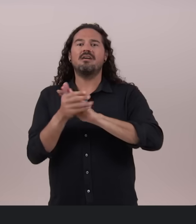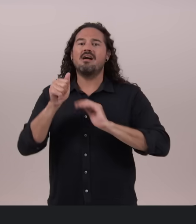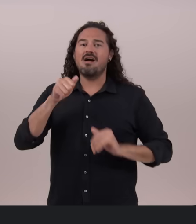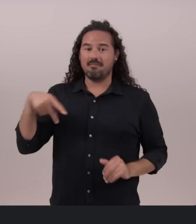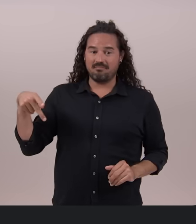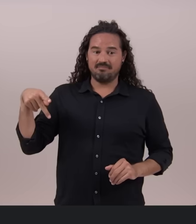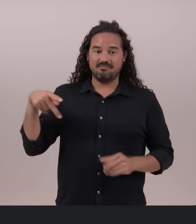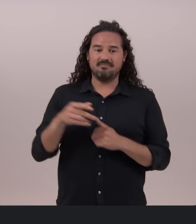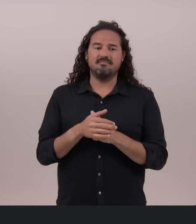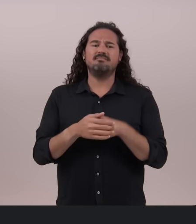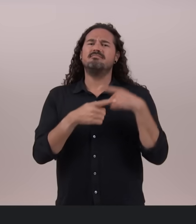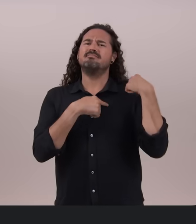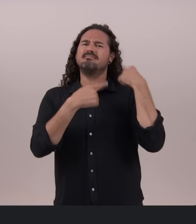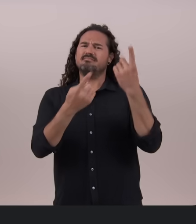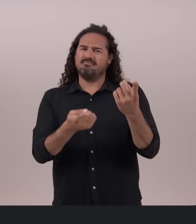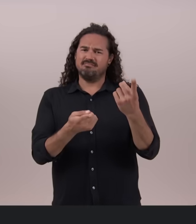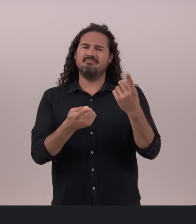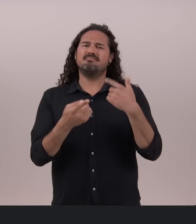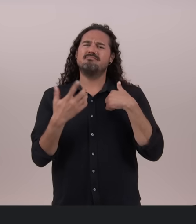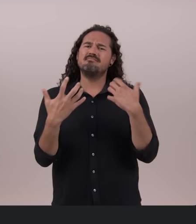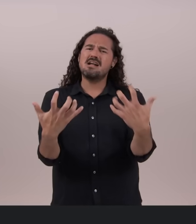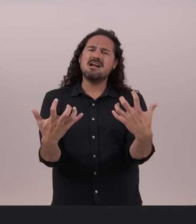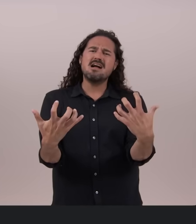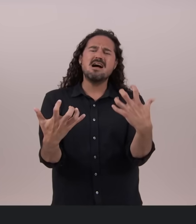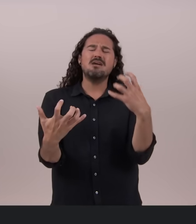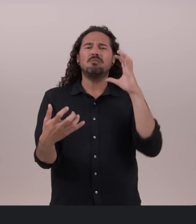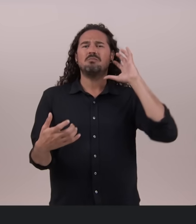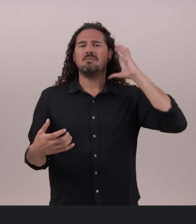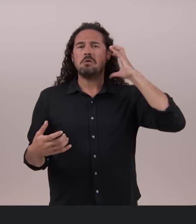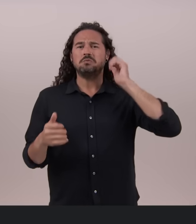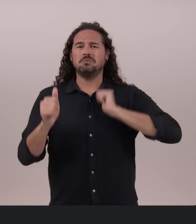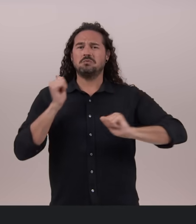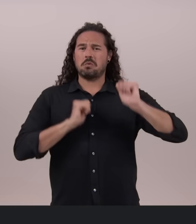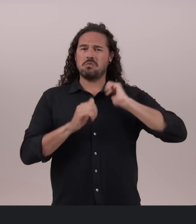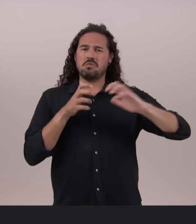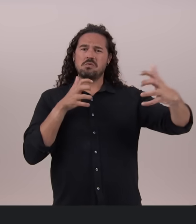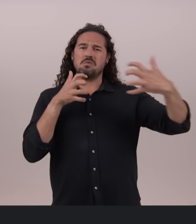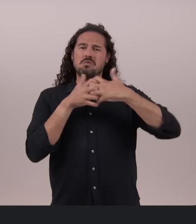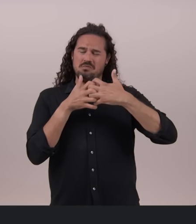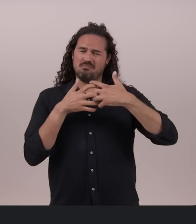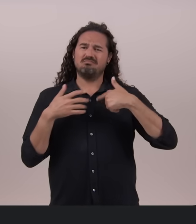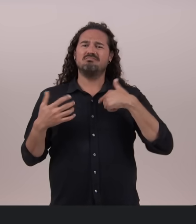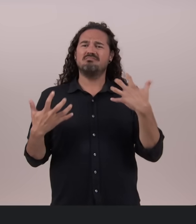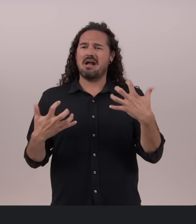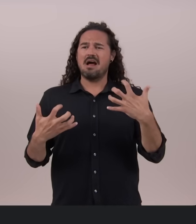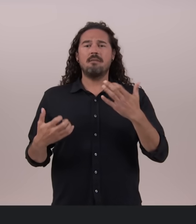I've always wanted to build my own personalized radio station to get the latest news that I care about,